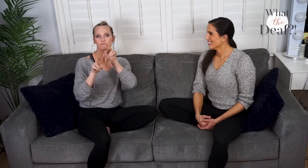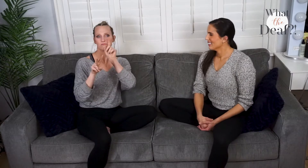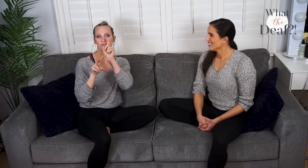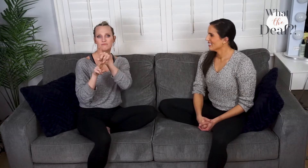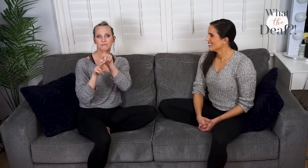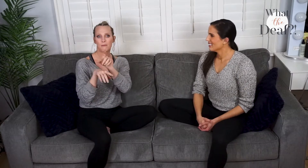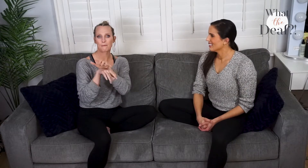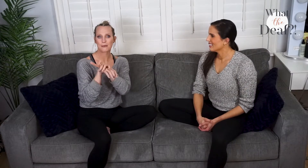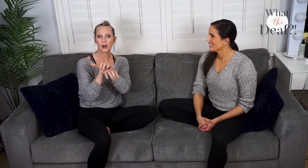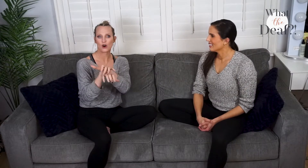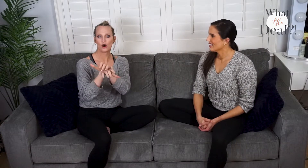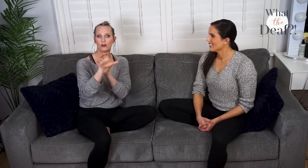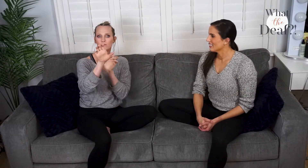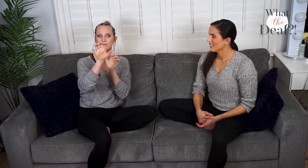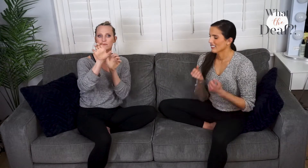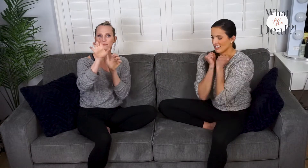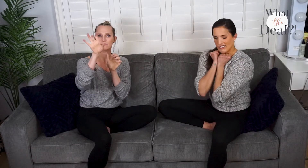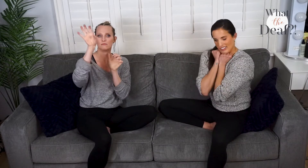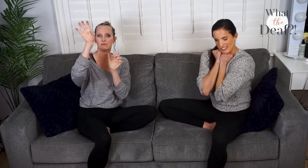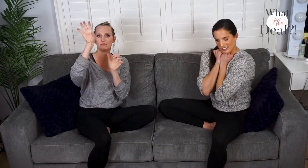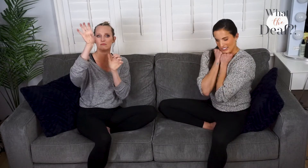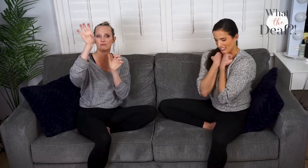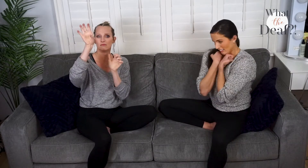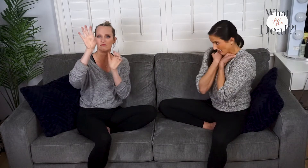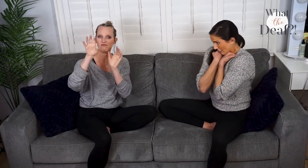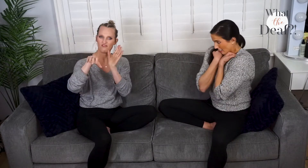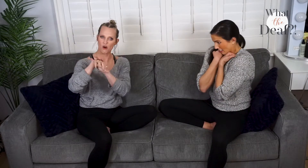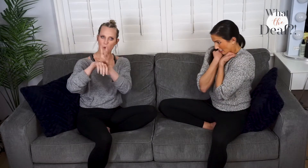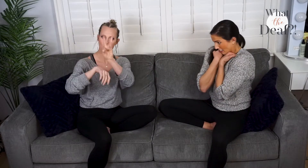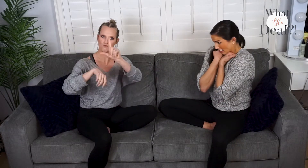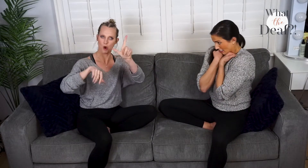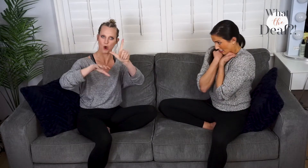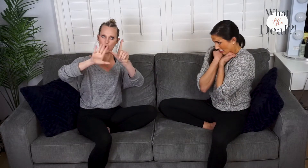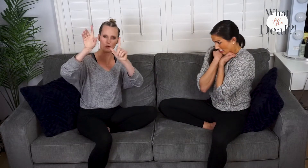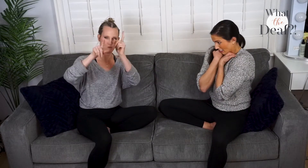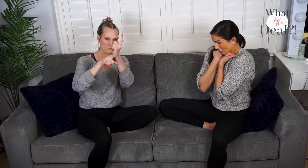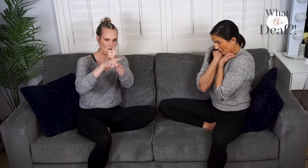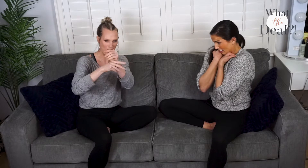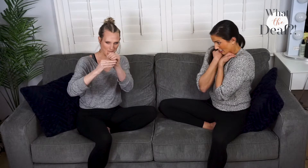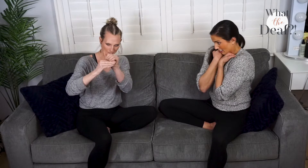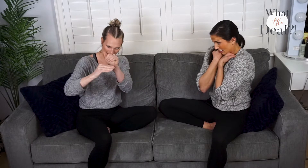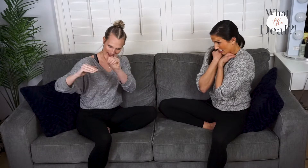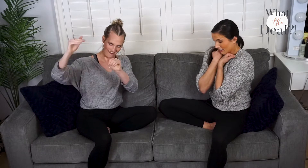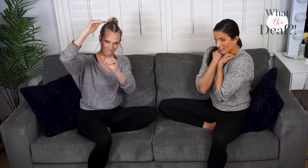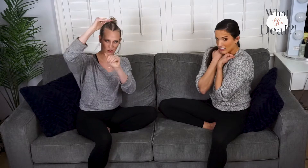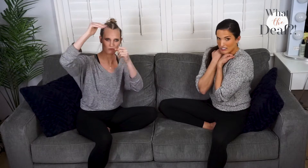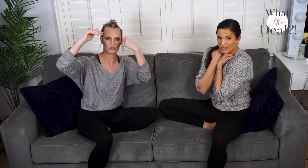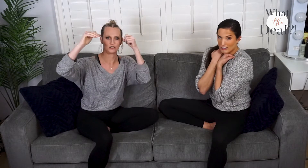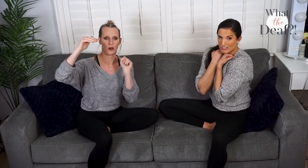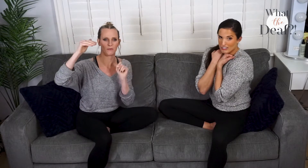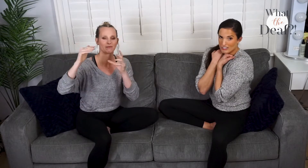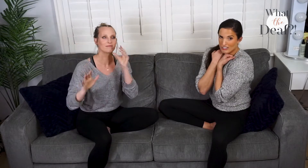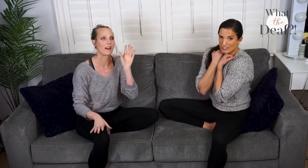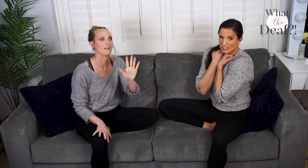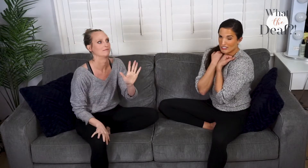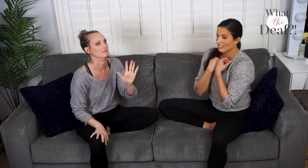I spotted a spider moving on the wall, literally right above Sarah's head.